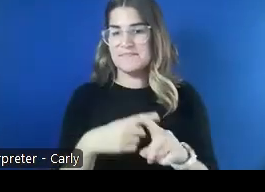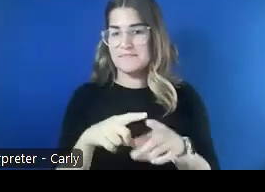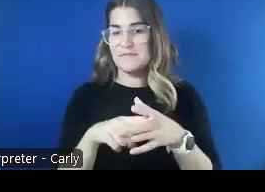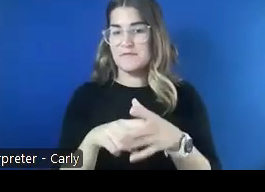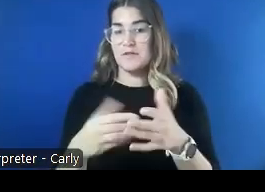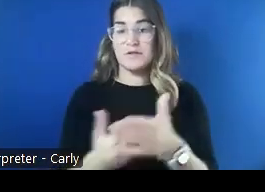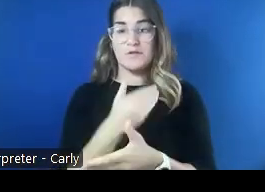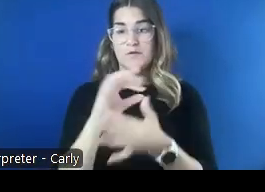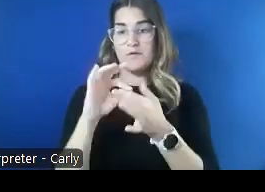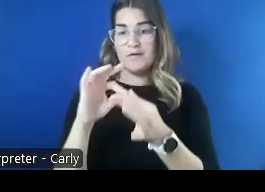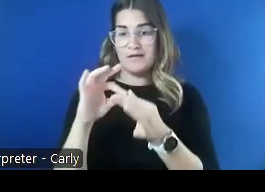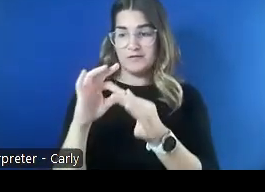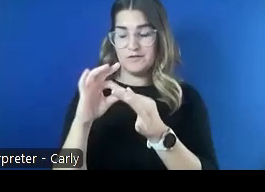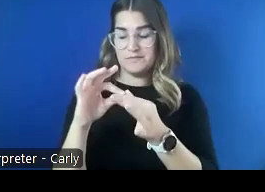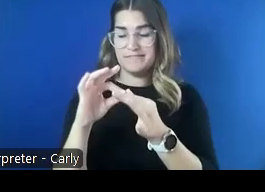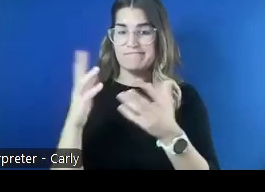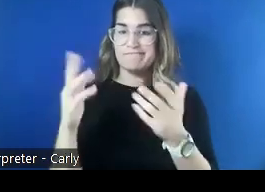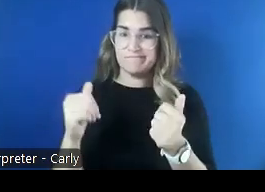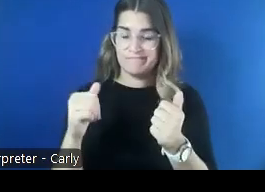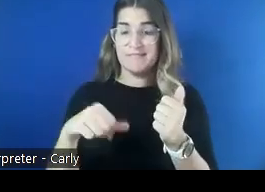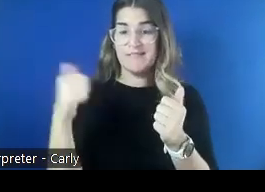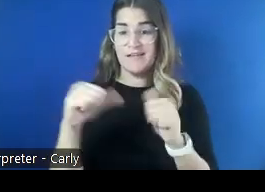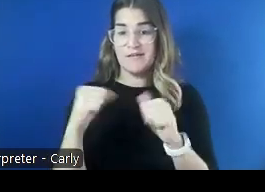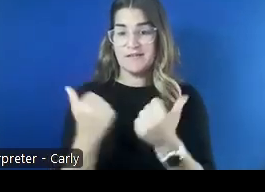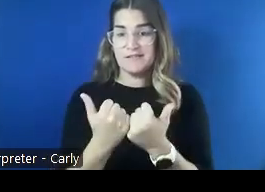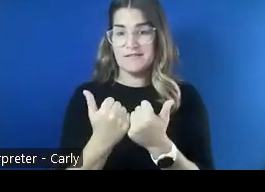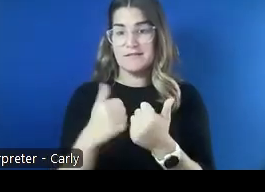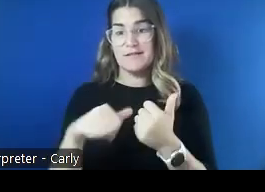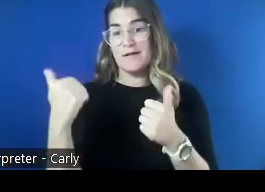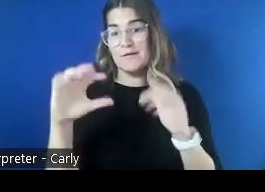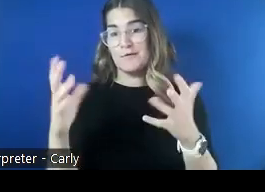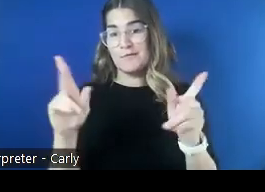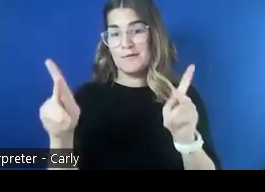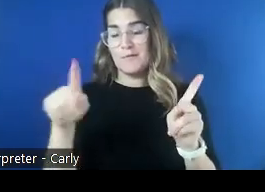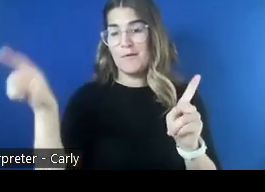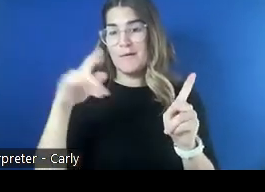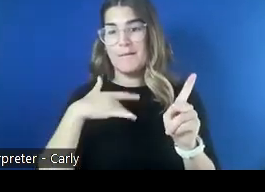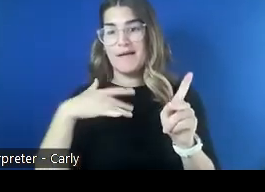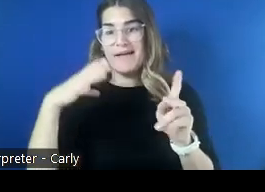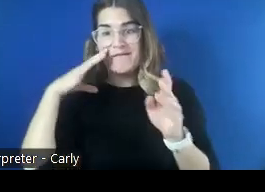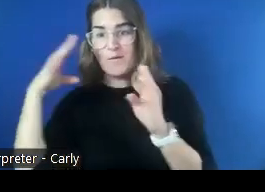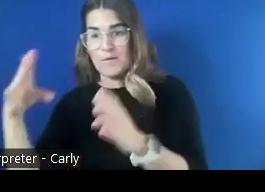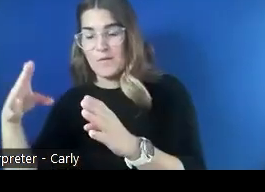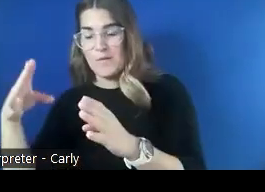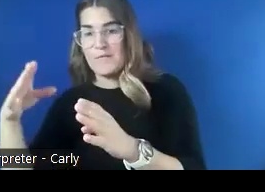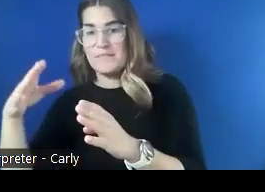relationship that the other agency uh the other group of folks tends to focus on those highly